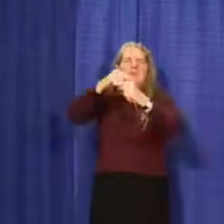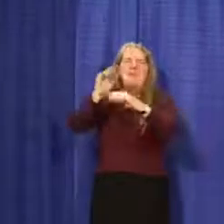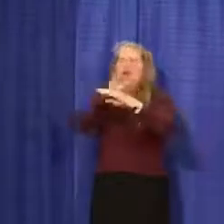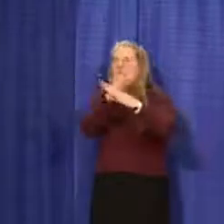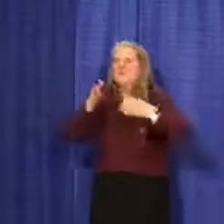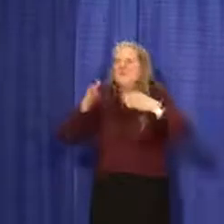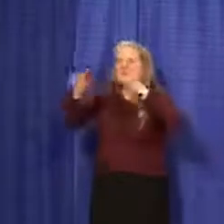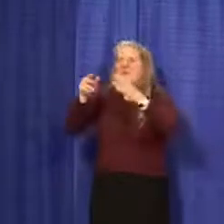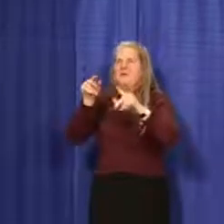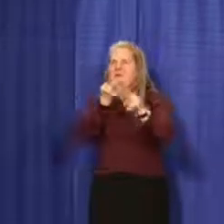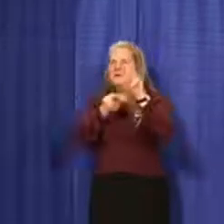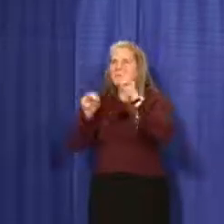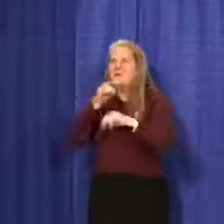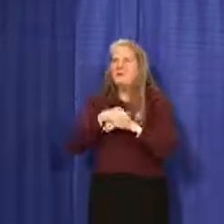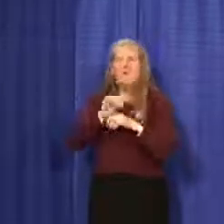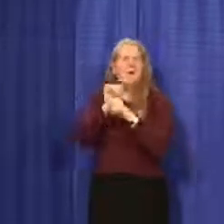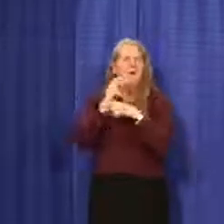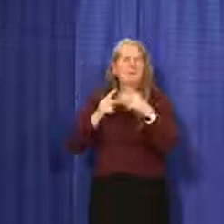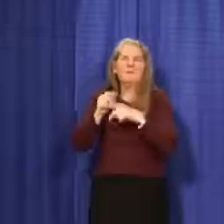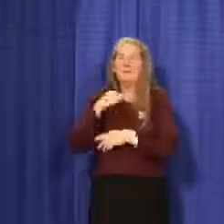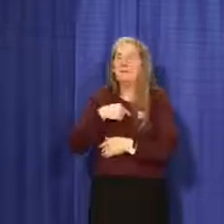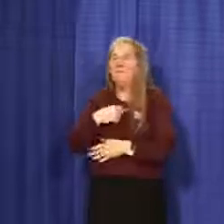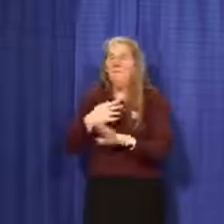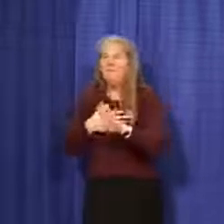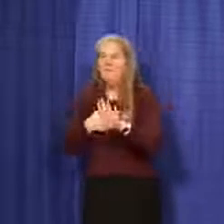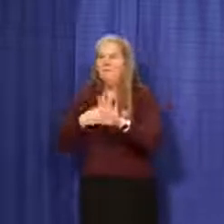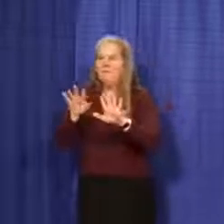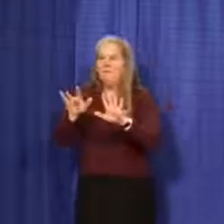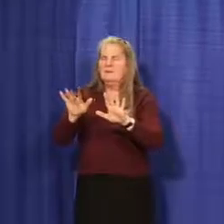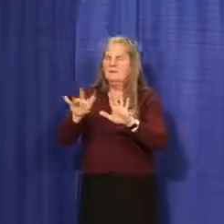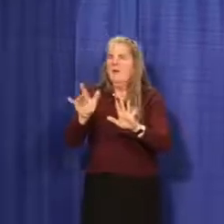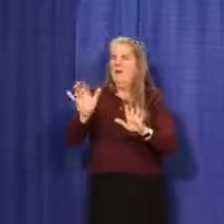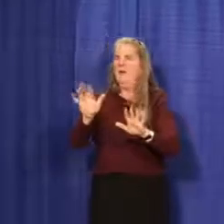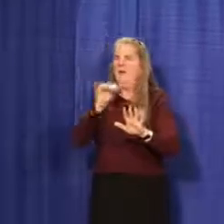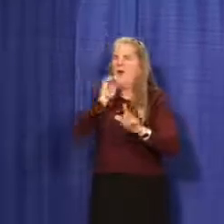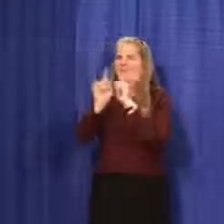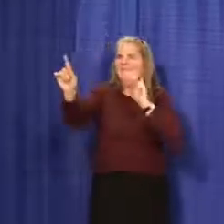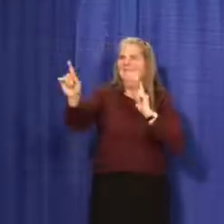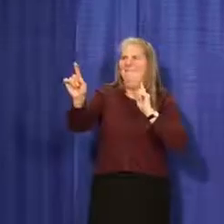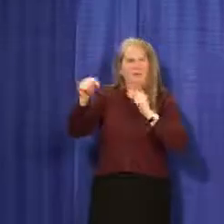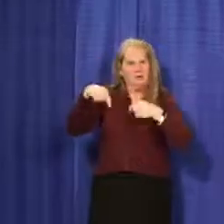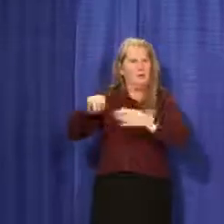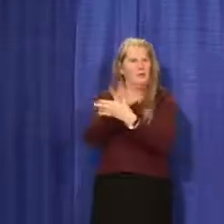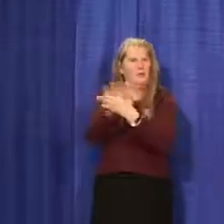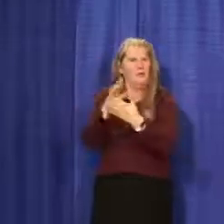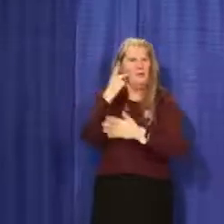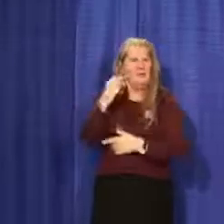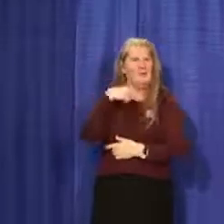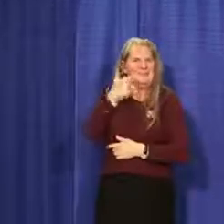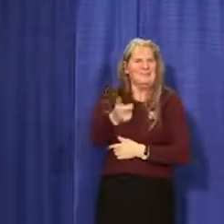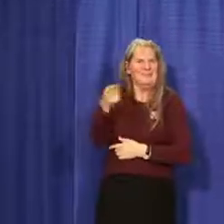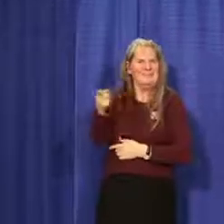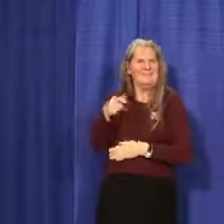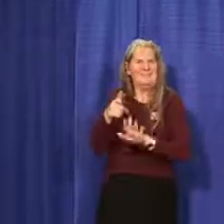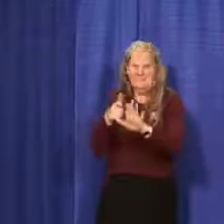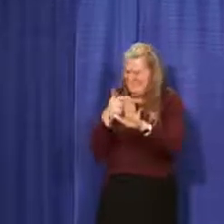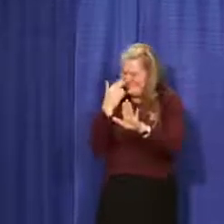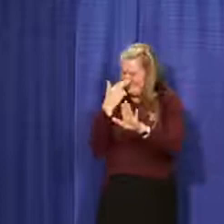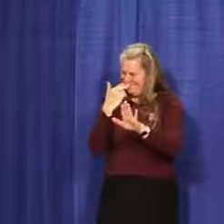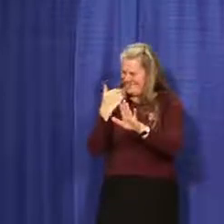marketplace or a busy street, or a workplace, I can help say to myself, they are not keeping two metres apart!